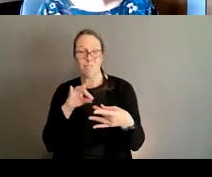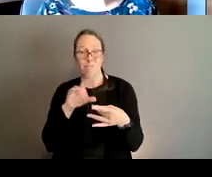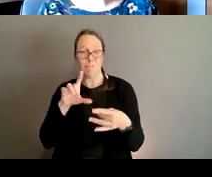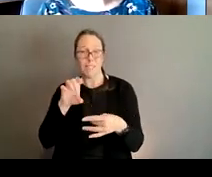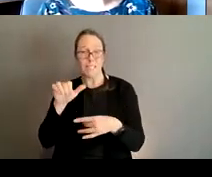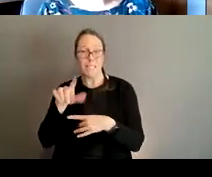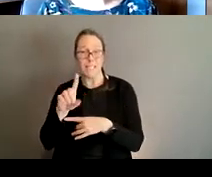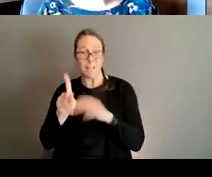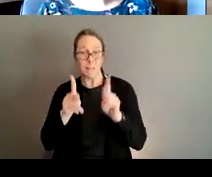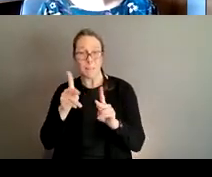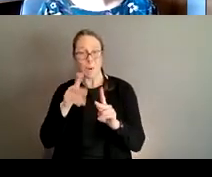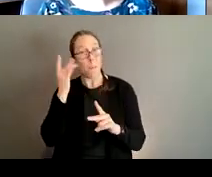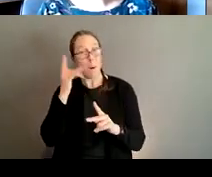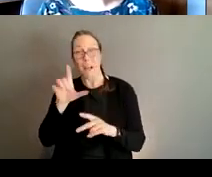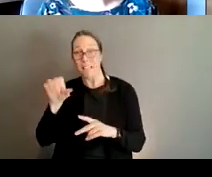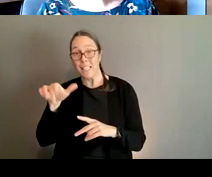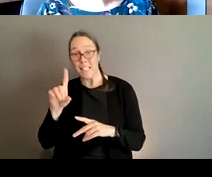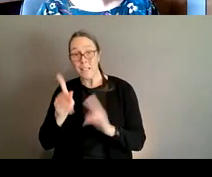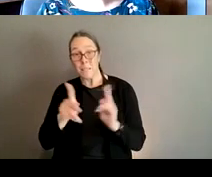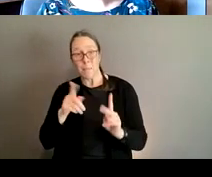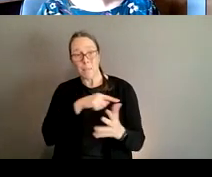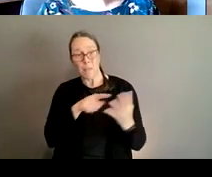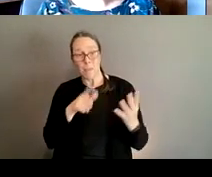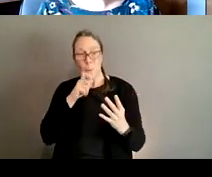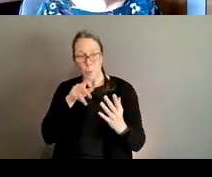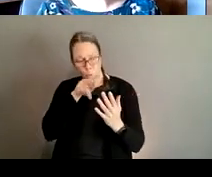LEAD people are who are reading and evaluating your proposal.